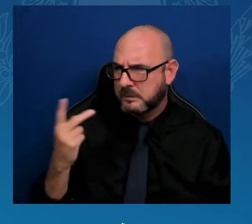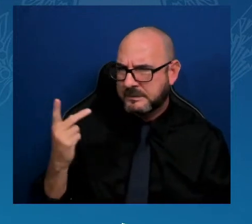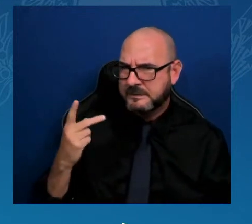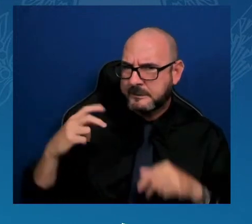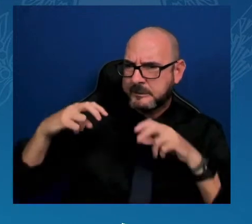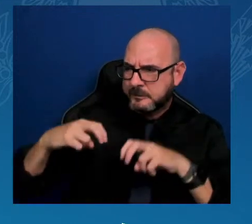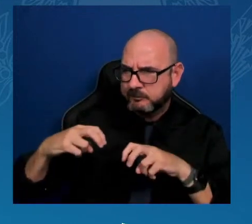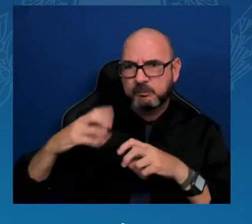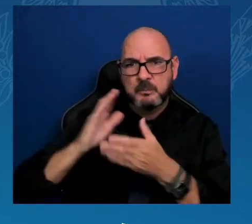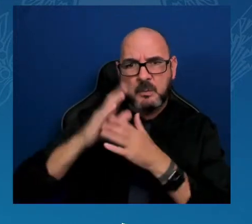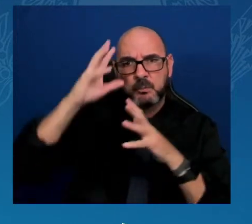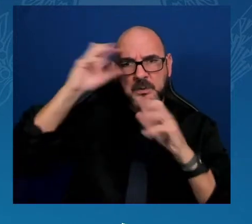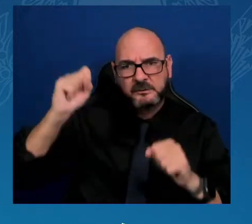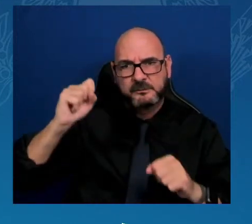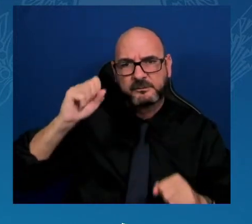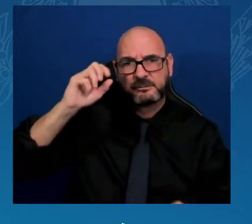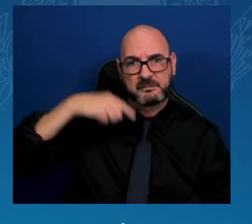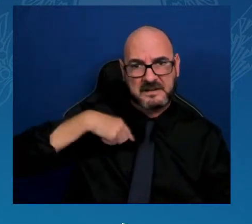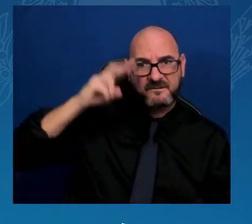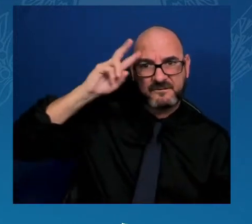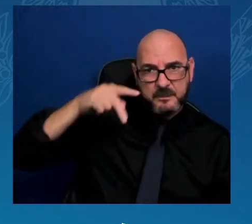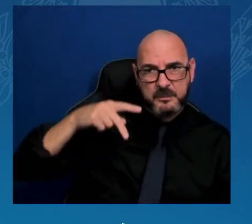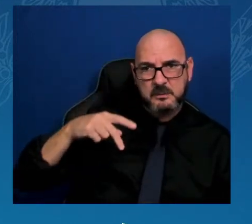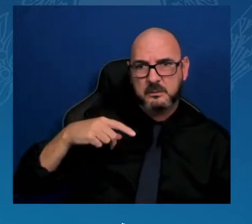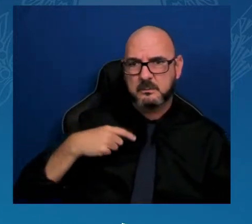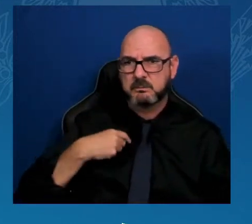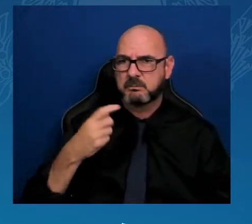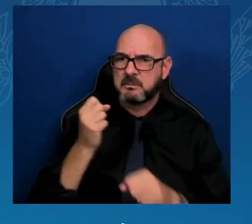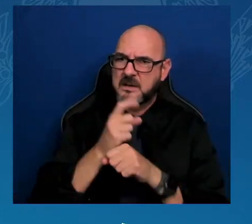a national priority and expanded postpartum